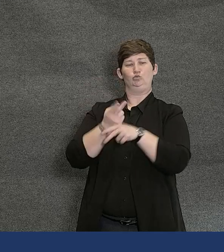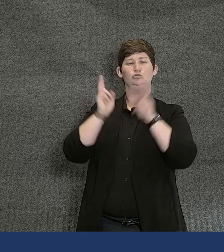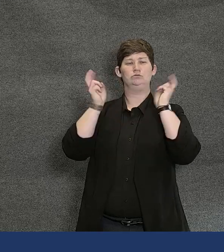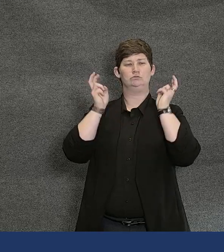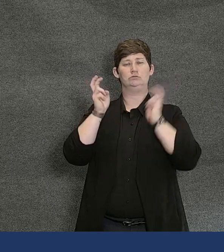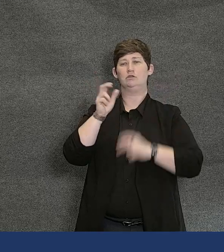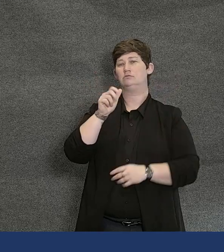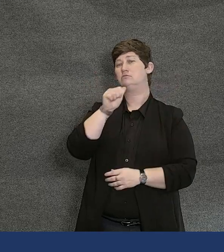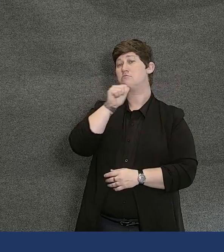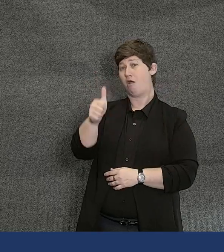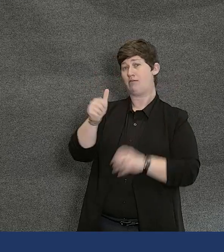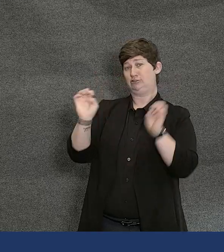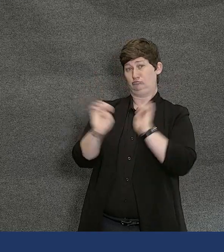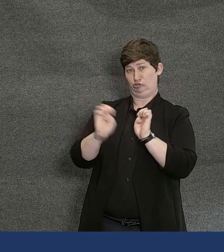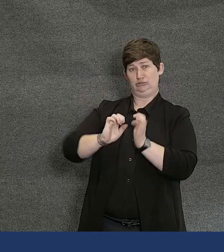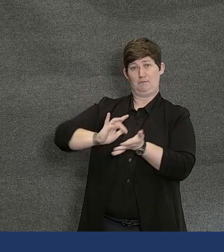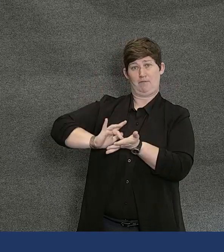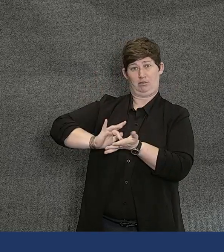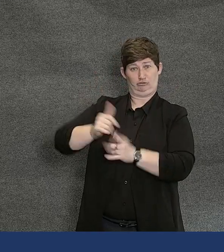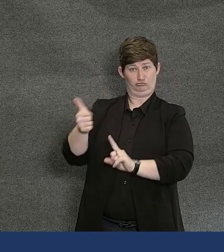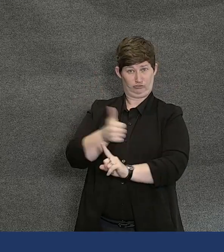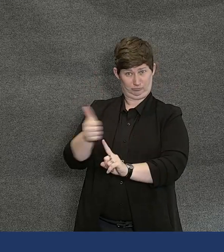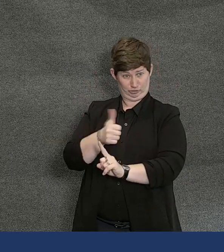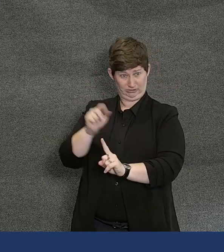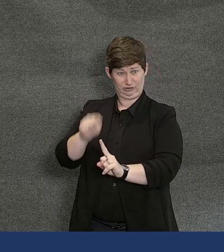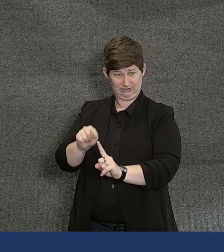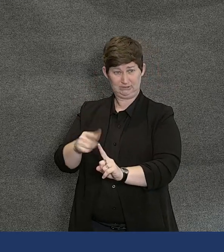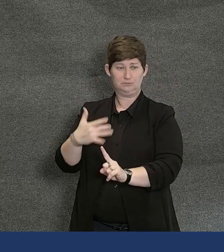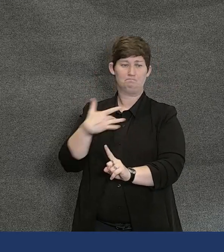that's paid for by the waiver.